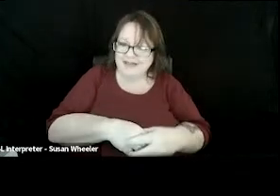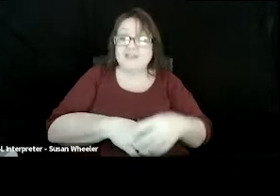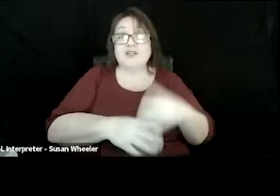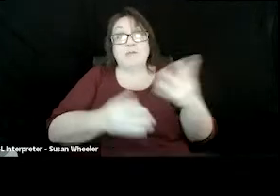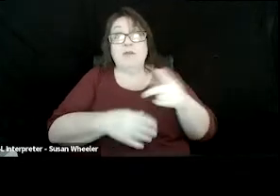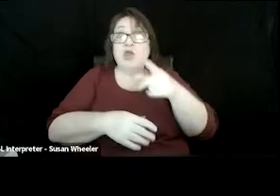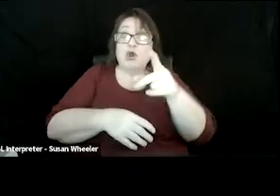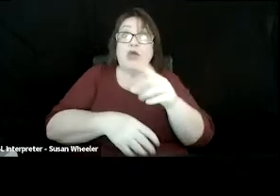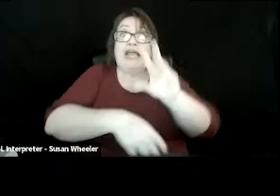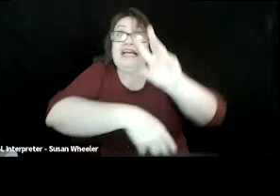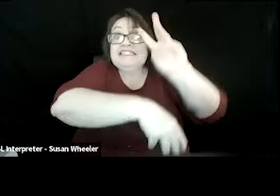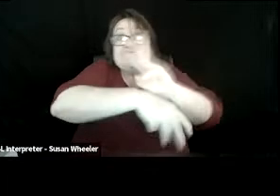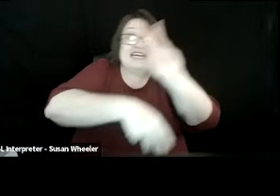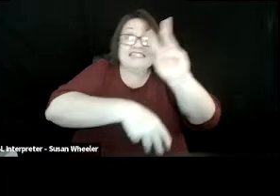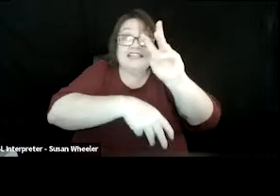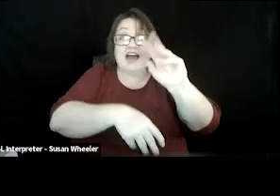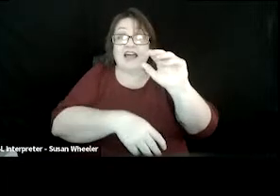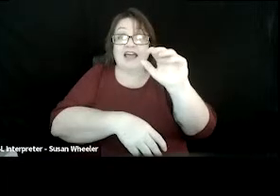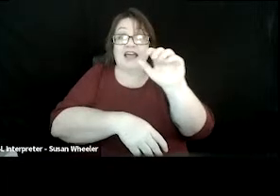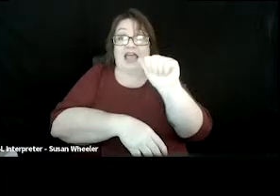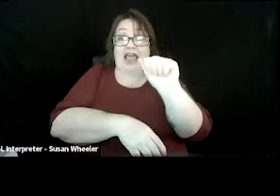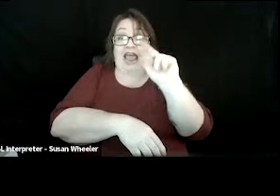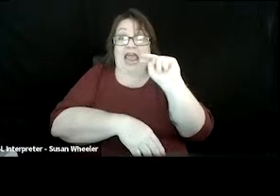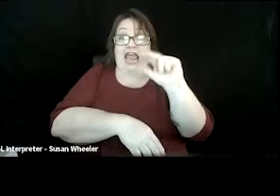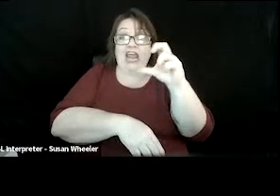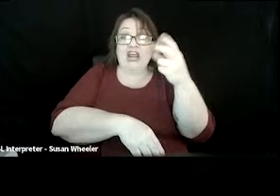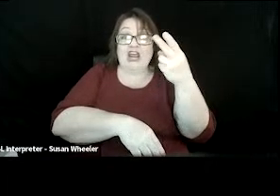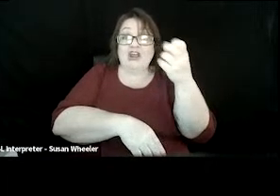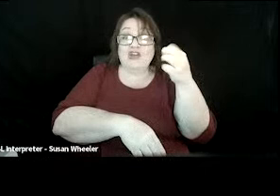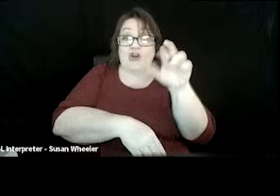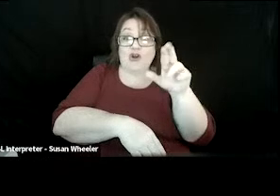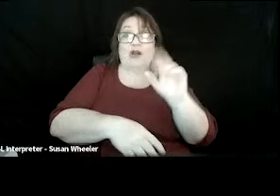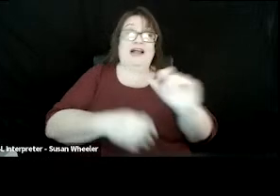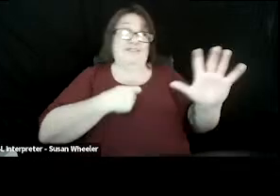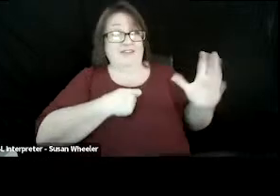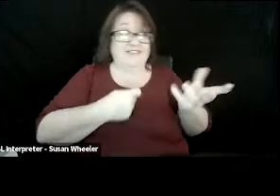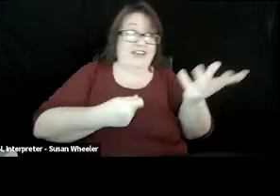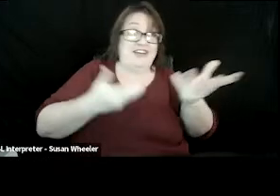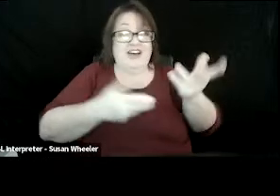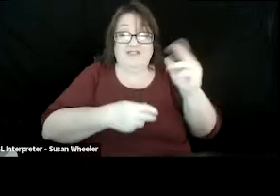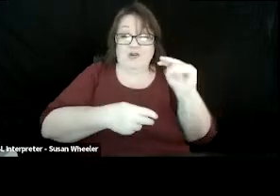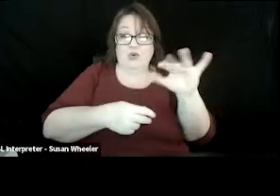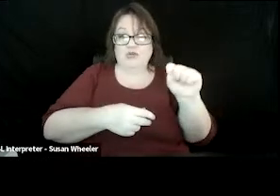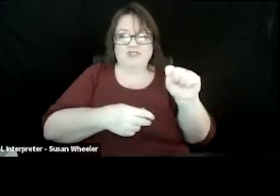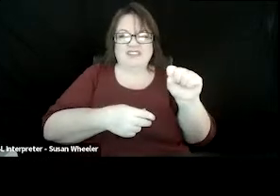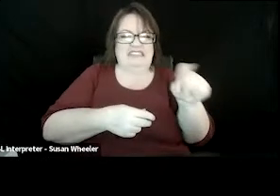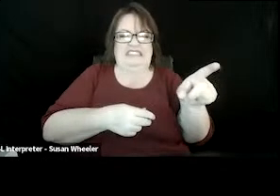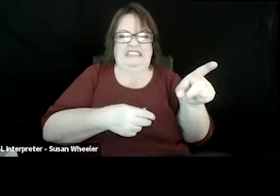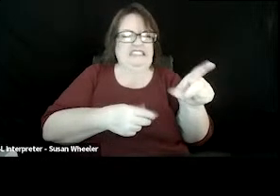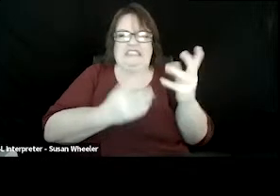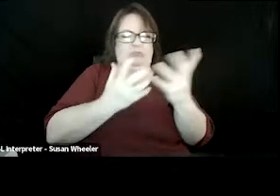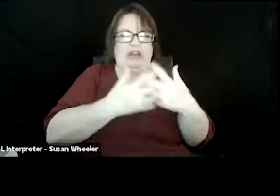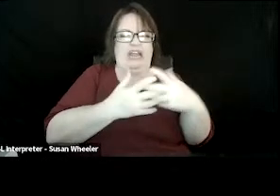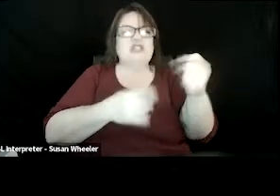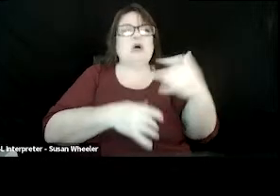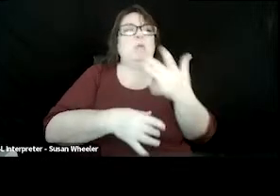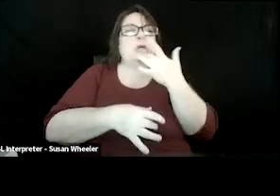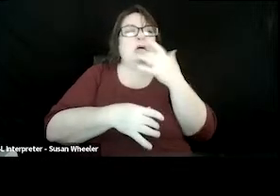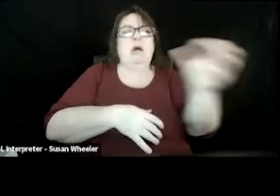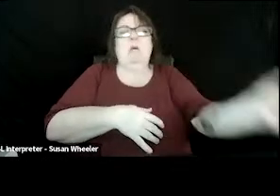or the drive time reporter, they want the ability to say, you know what? This isn't working out or we think you'd be better here